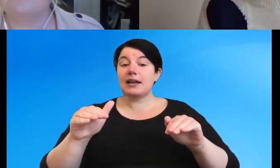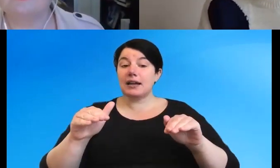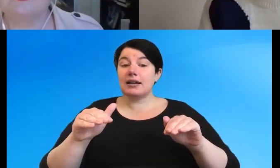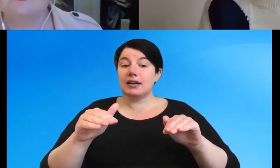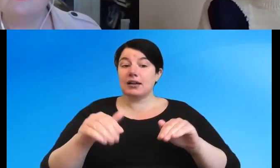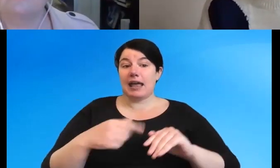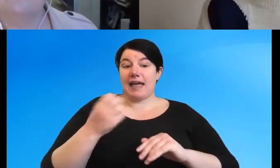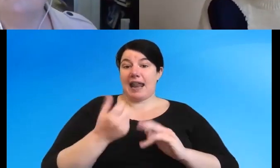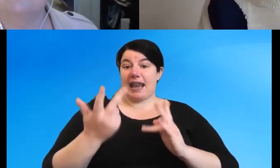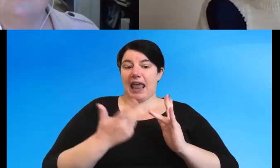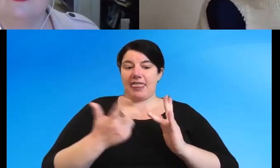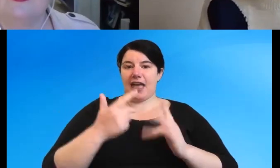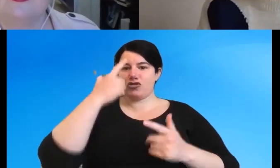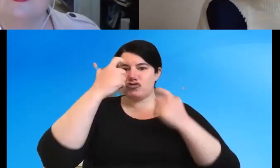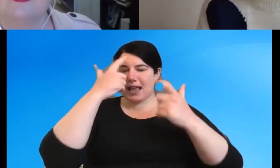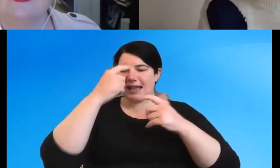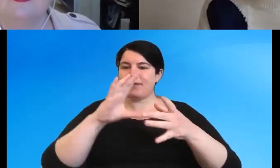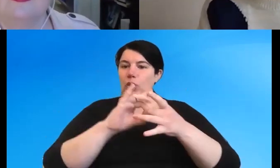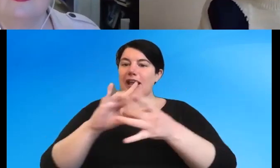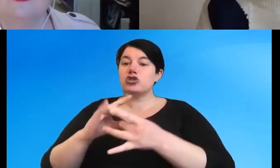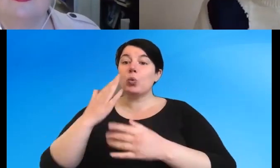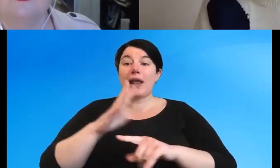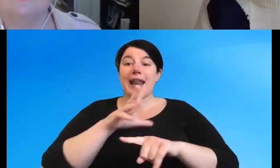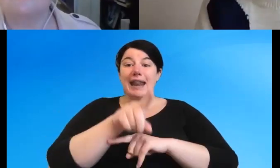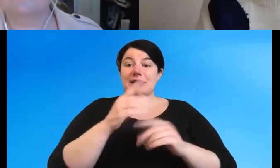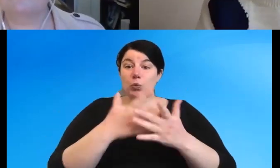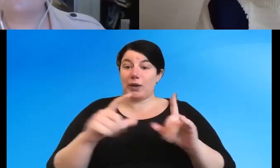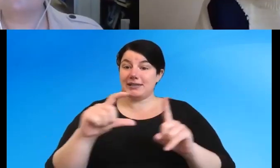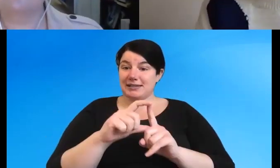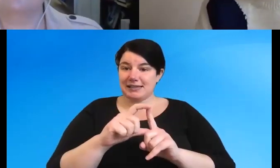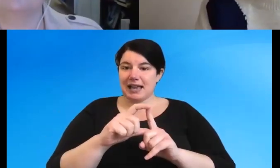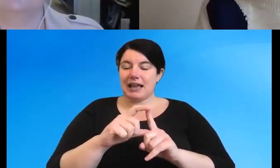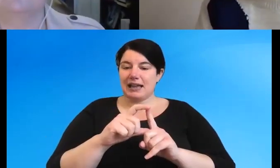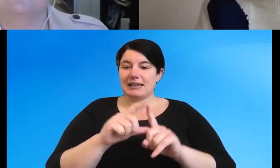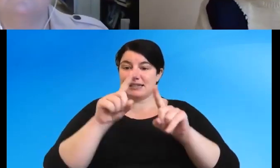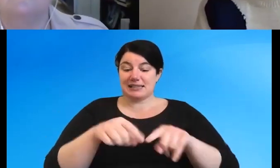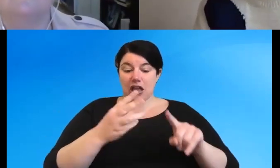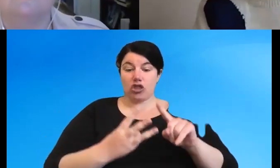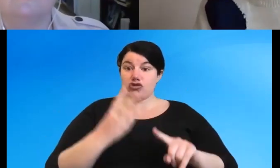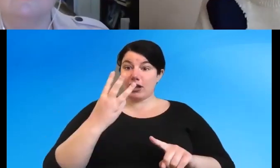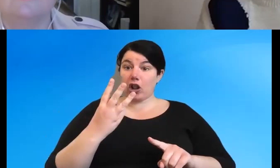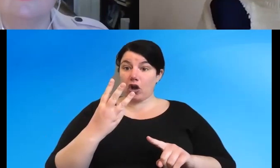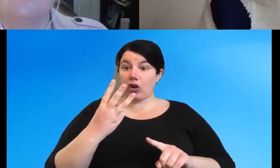We've got another Creative Connections happening next Wednesday. Our Wednesday session start at 3:00pm Australian eastern